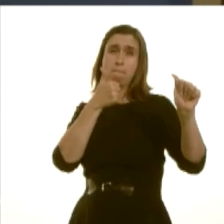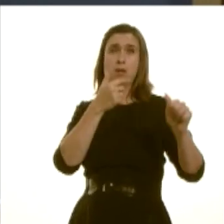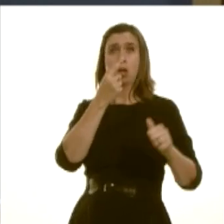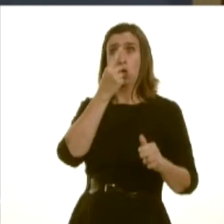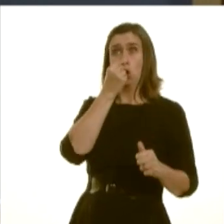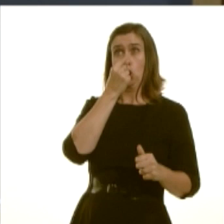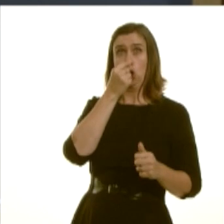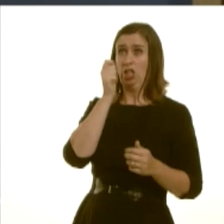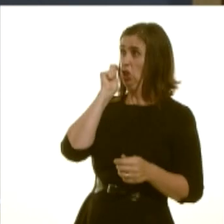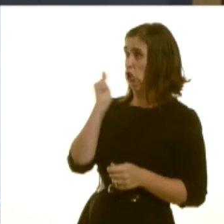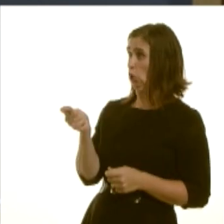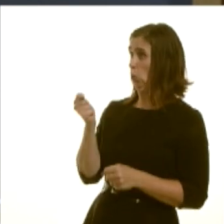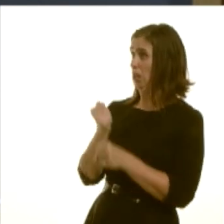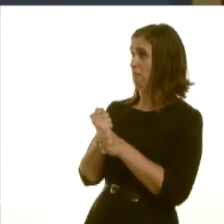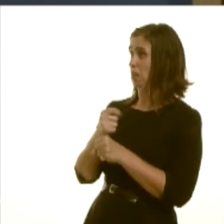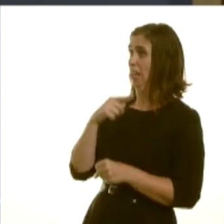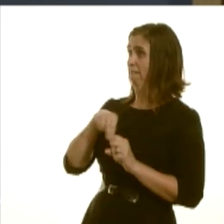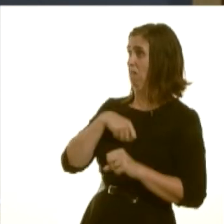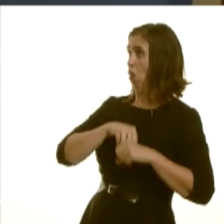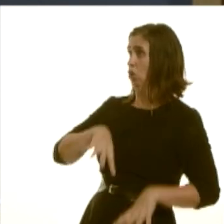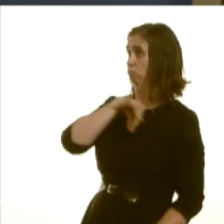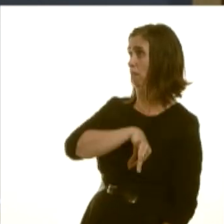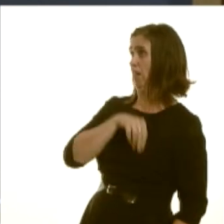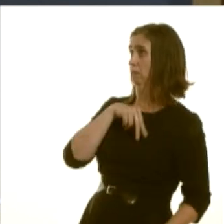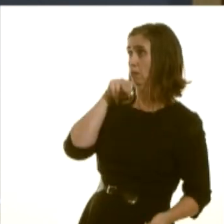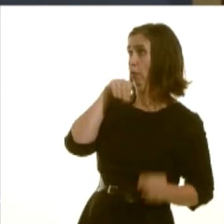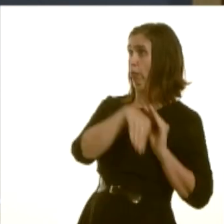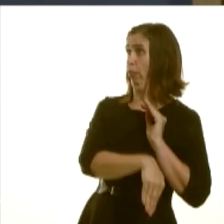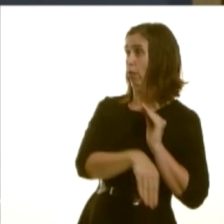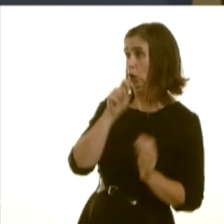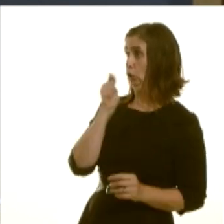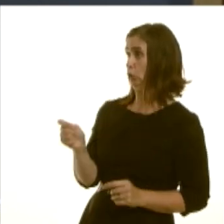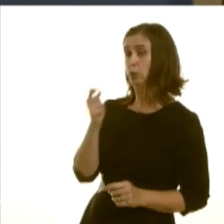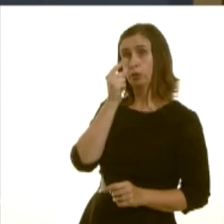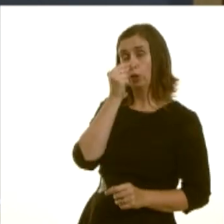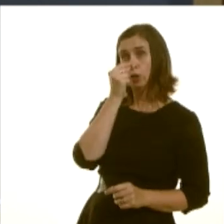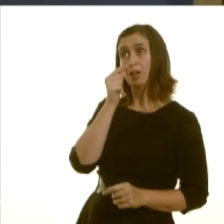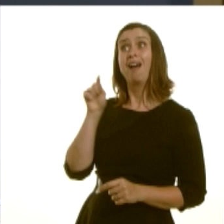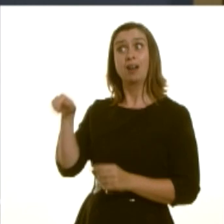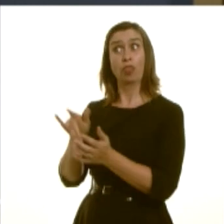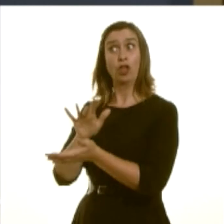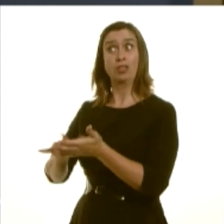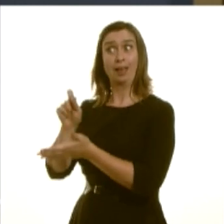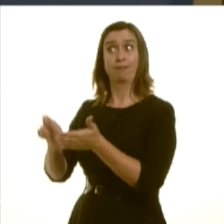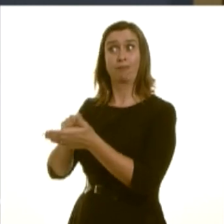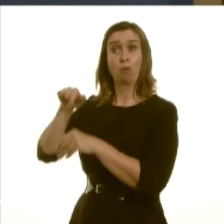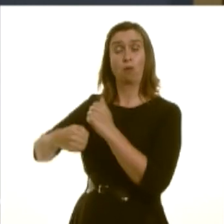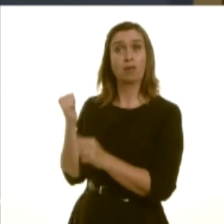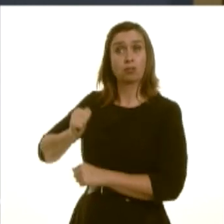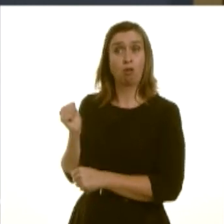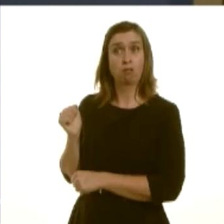that puts their profits at risk? Just as the referendum on Thursday will be a forever decision